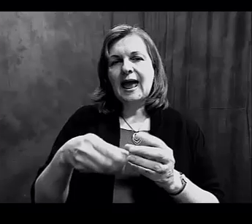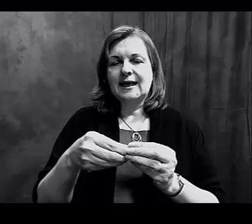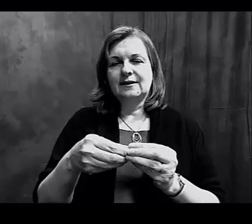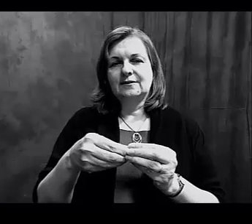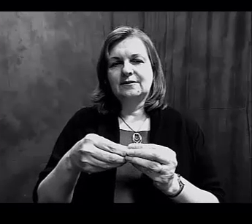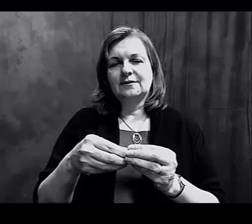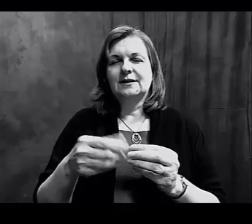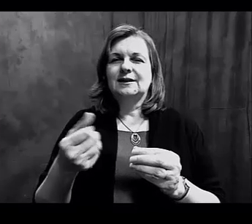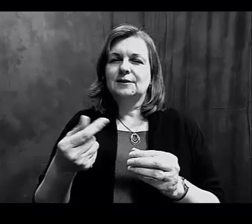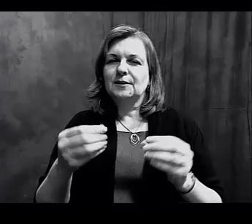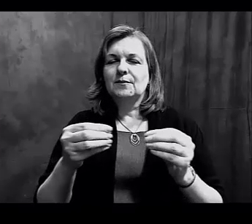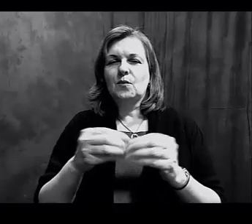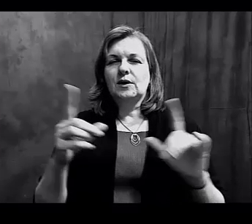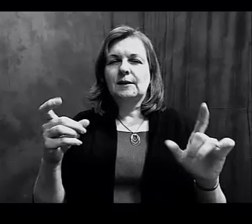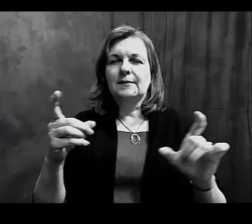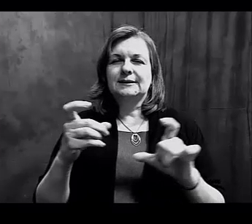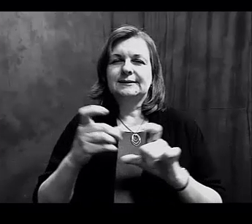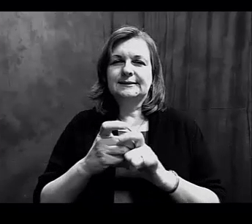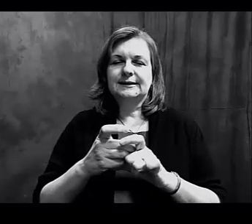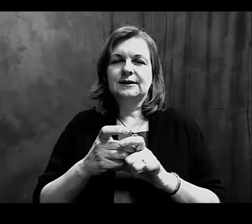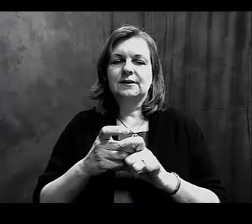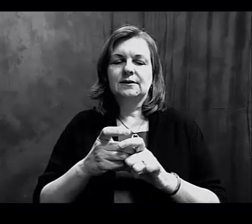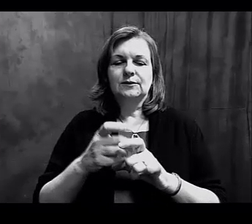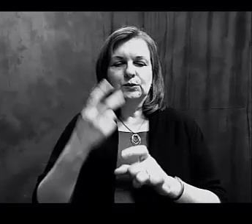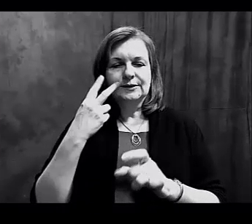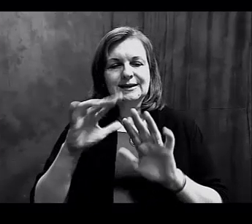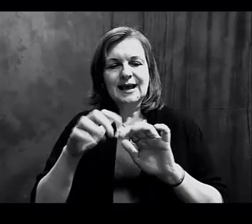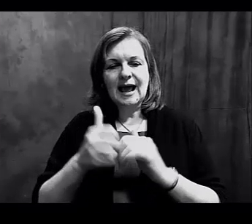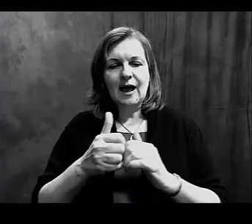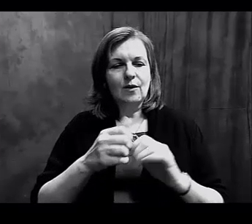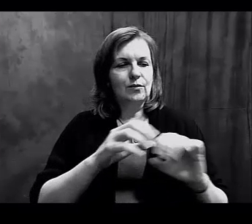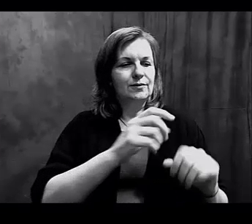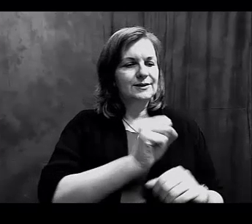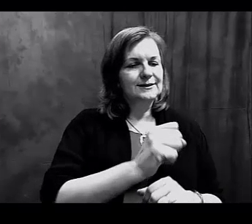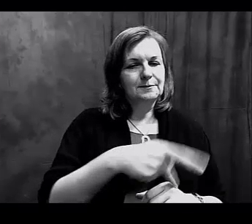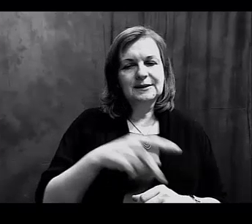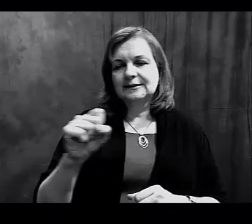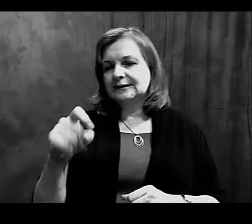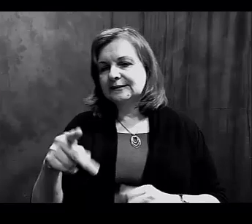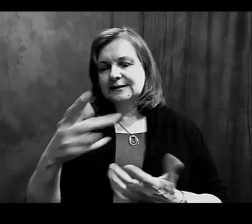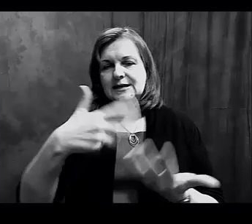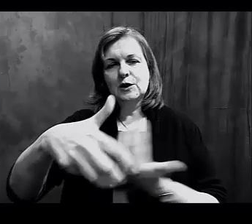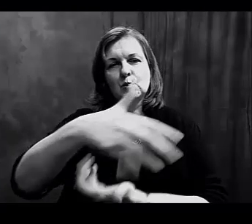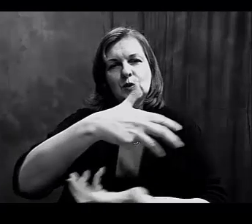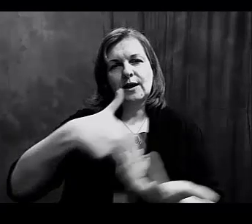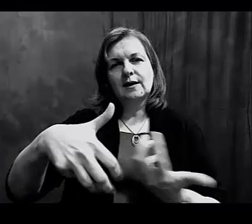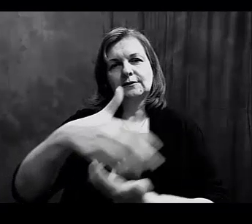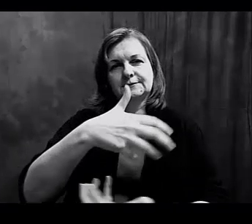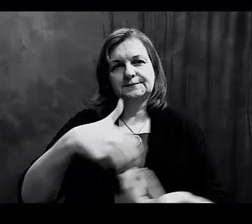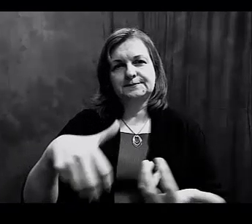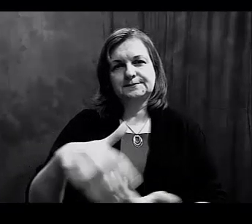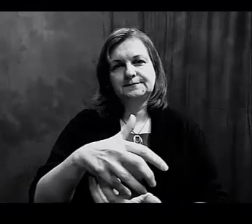and adds that layer of complexity of interactions